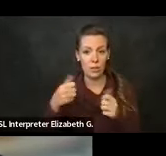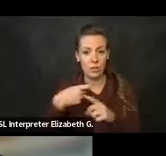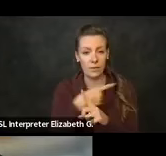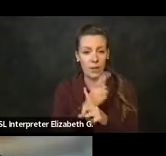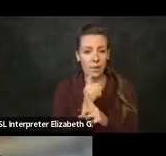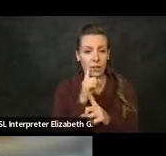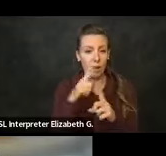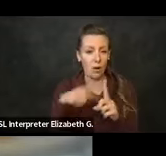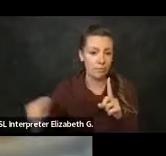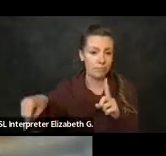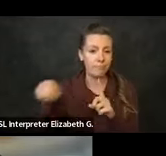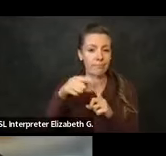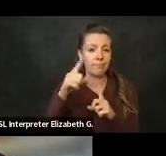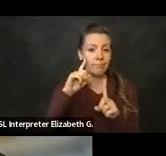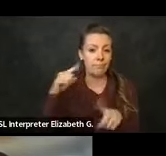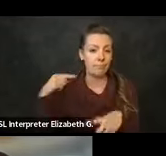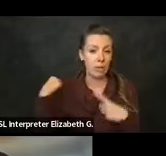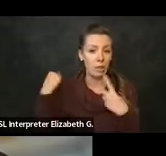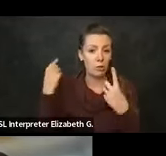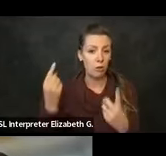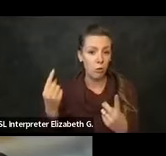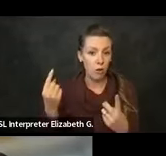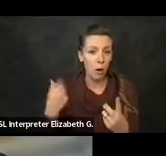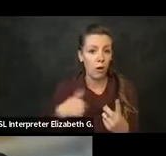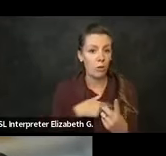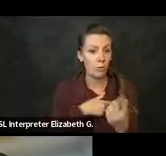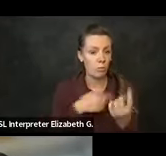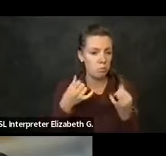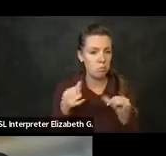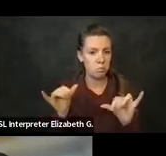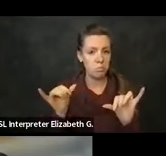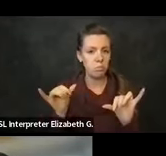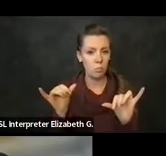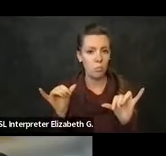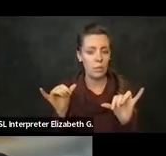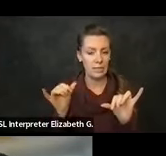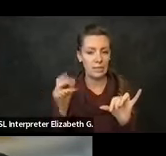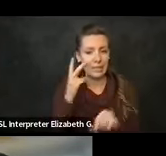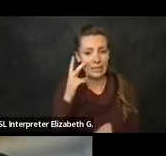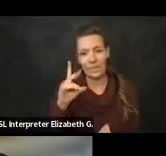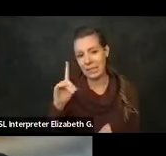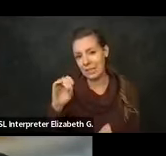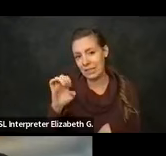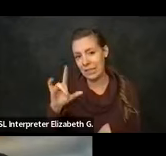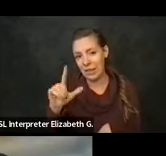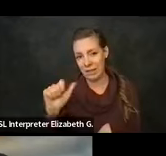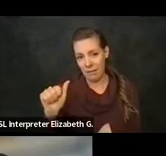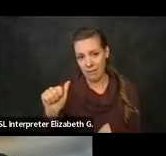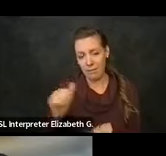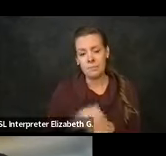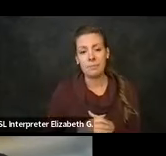But so far we are still addressing largely the Delta variants as people many people